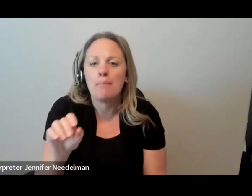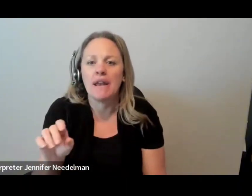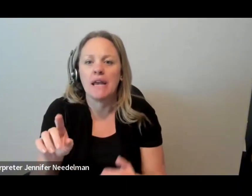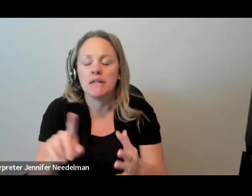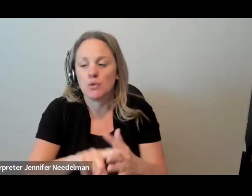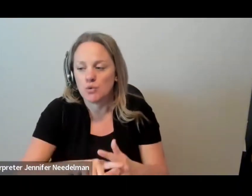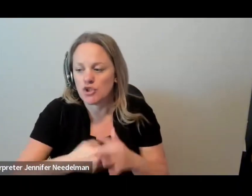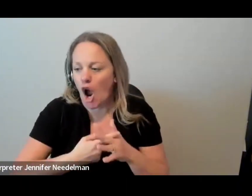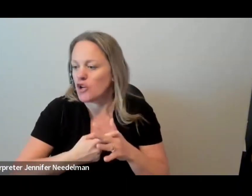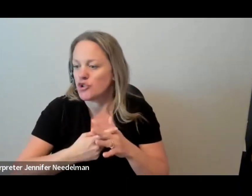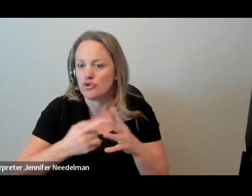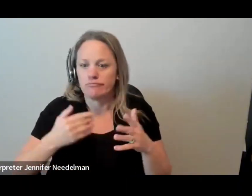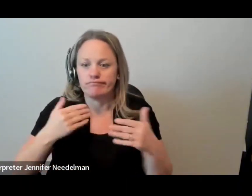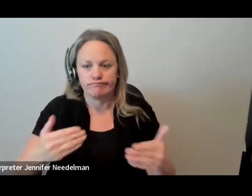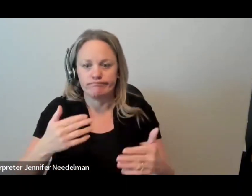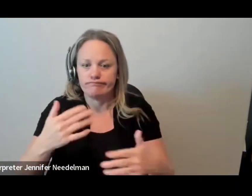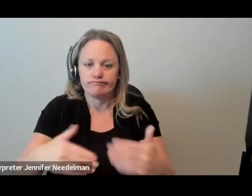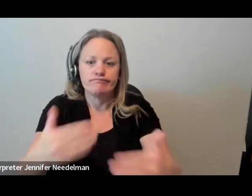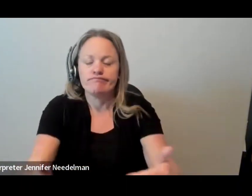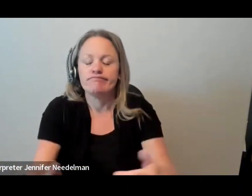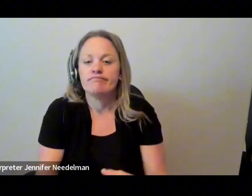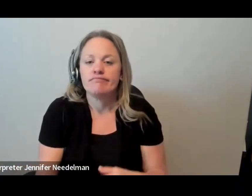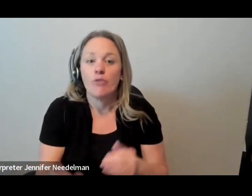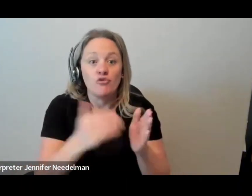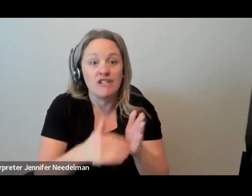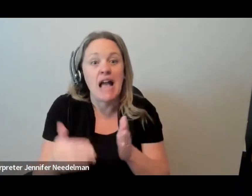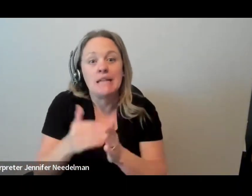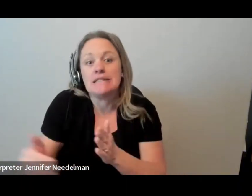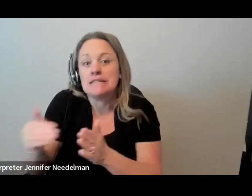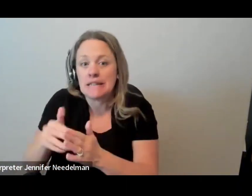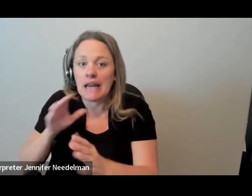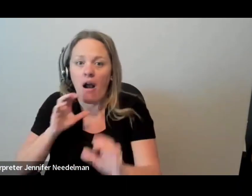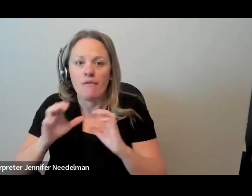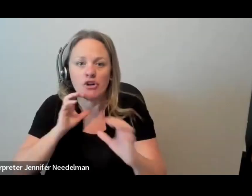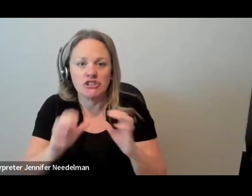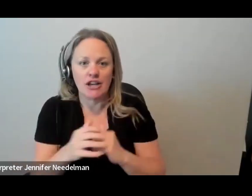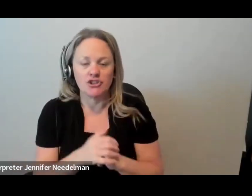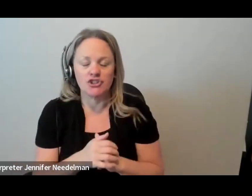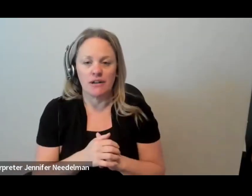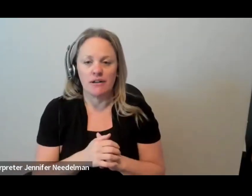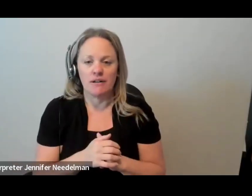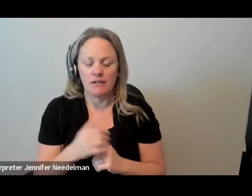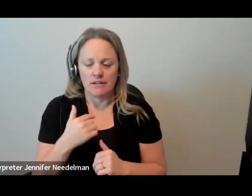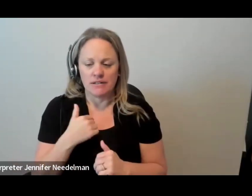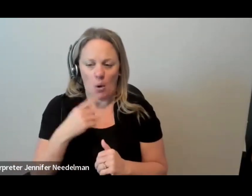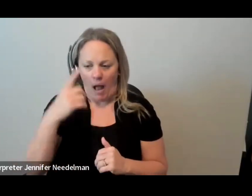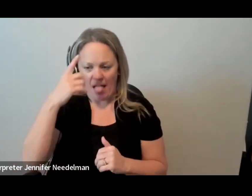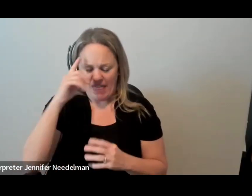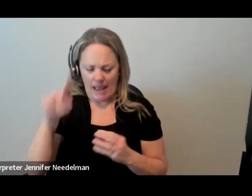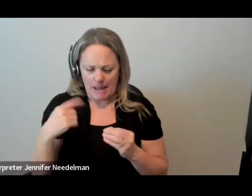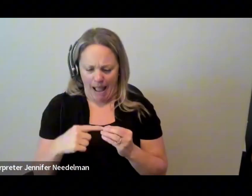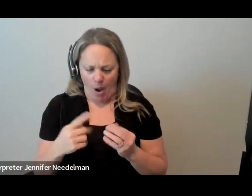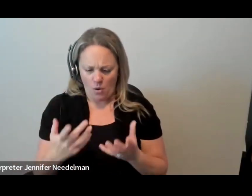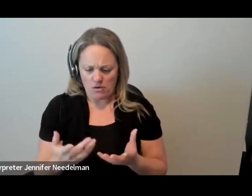or the redundancy conversation, I, it made me just think about how in a lot of ways I think we'll eventually